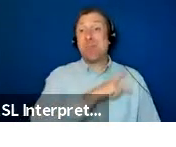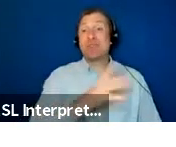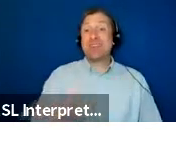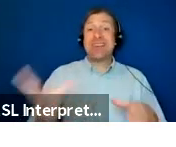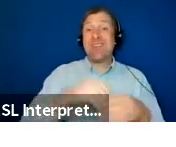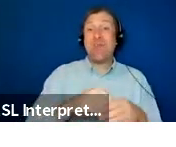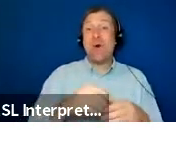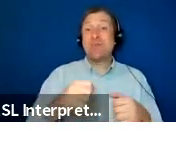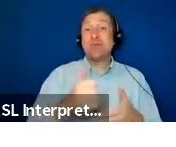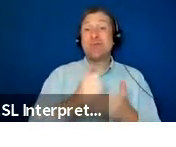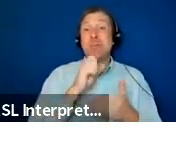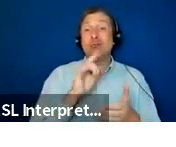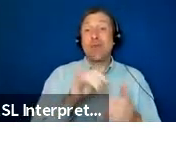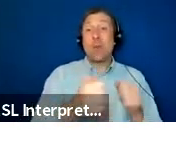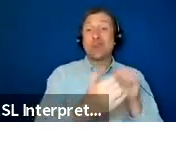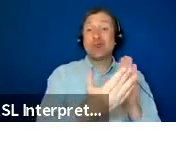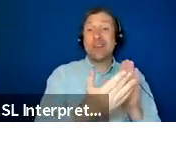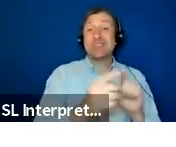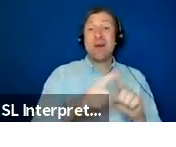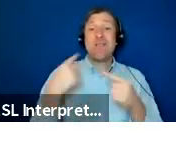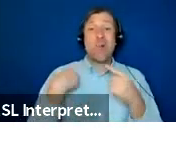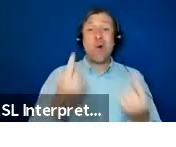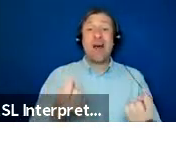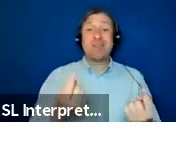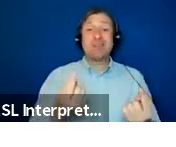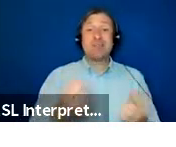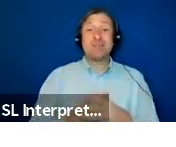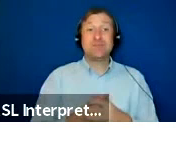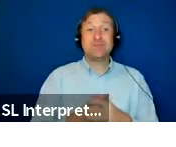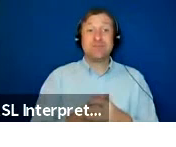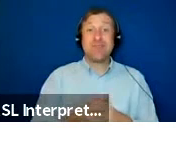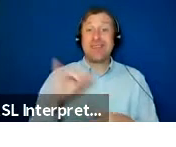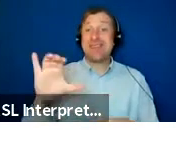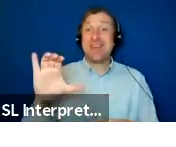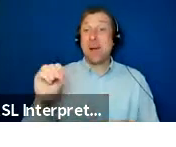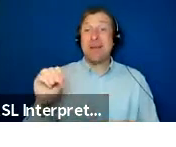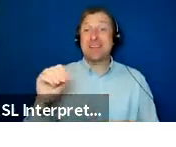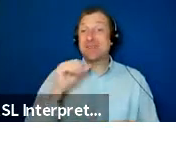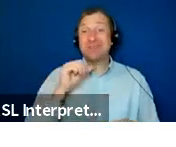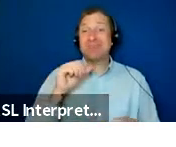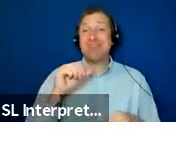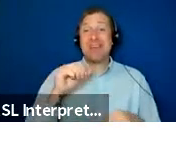But for the longest time, it wasn't the case. The companies were not prepared to make payment for quarantine pay